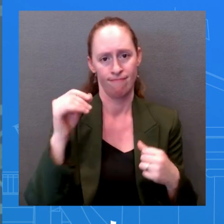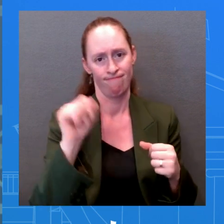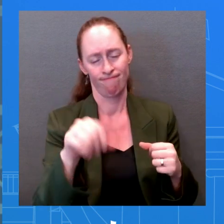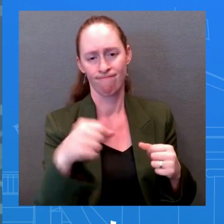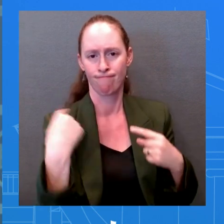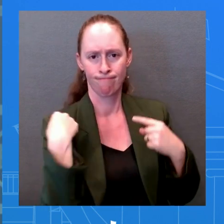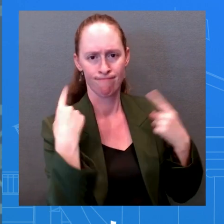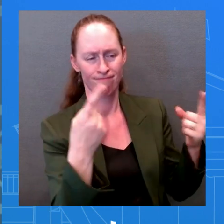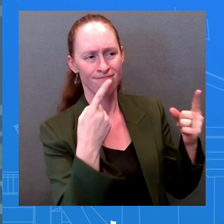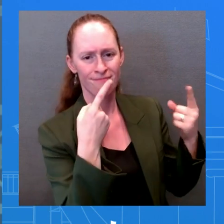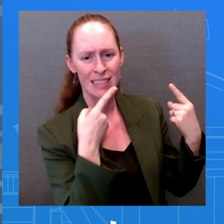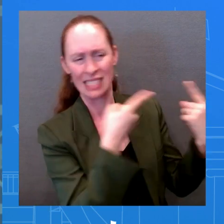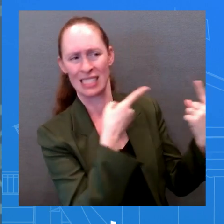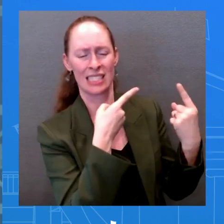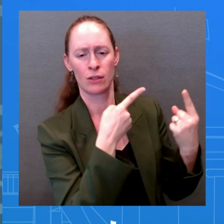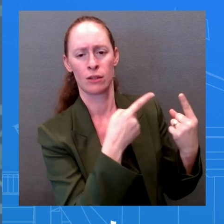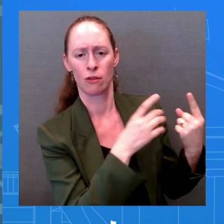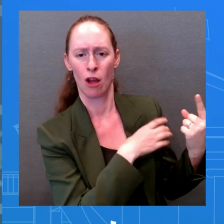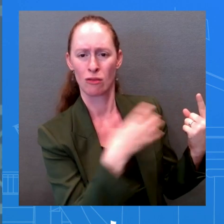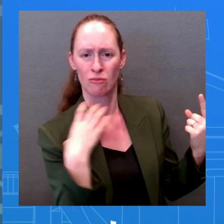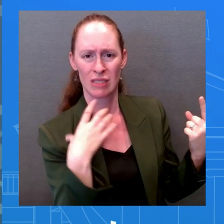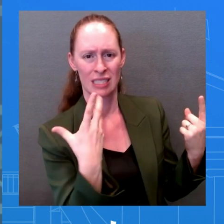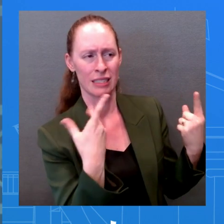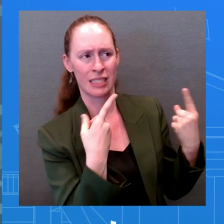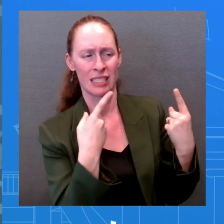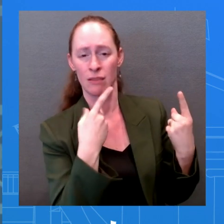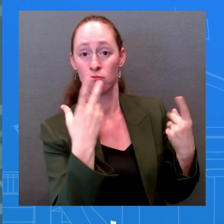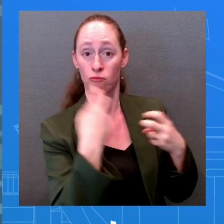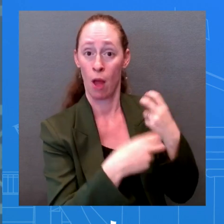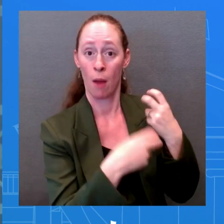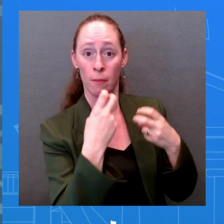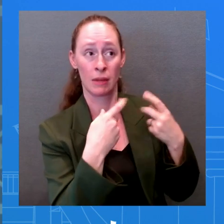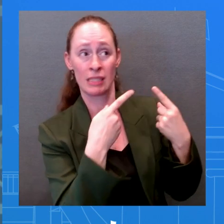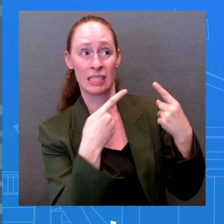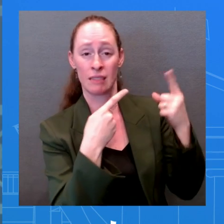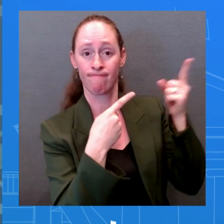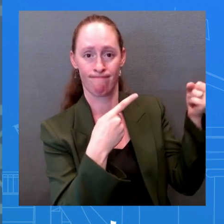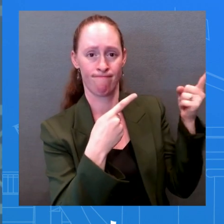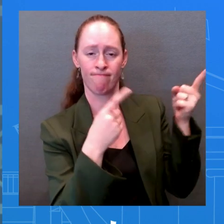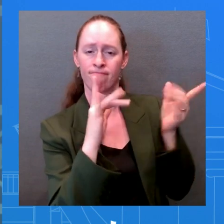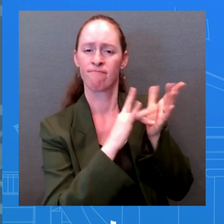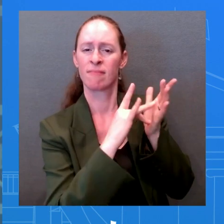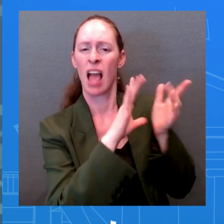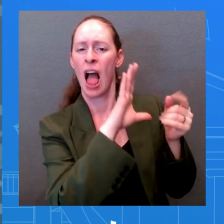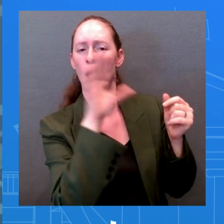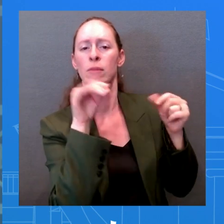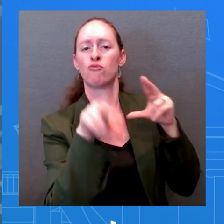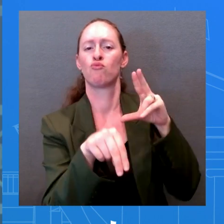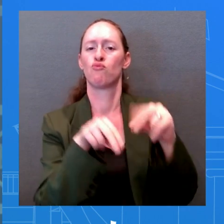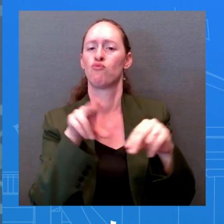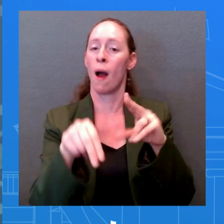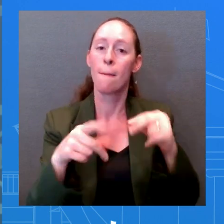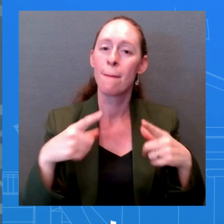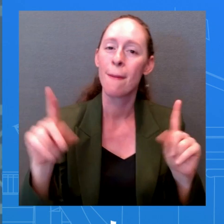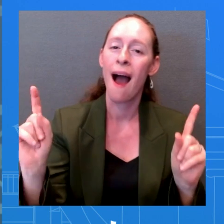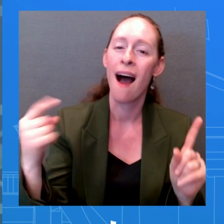We were able to beat wealthy special interests. And let's not forget the gas prices, as you hear us talk about over